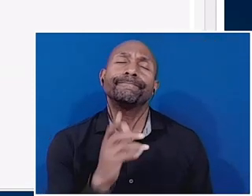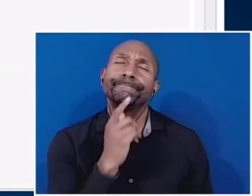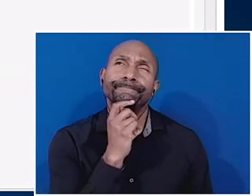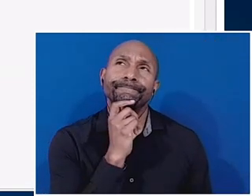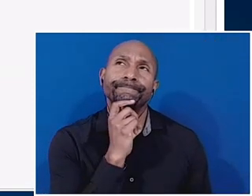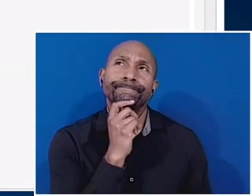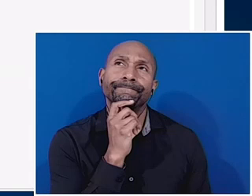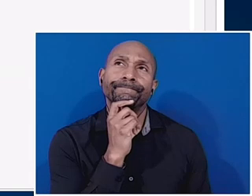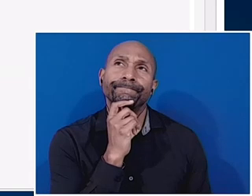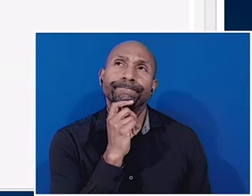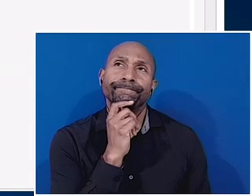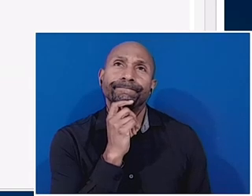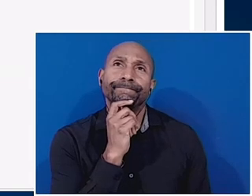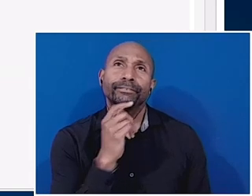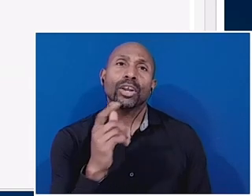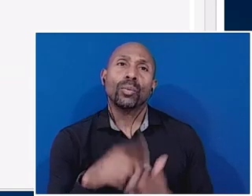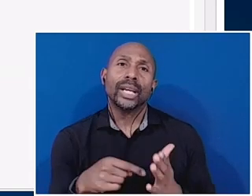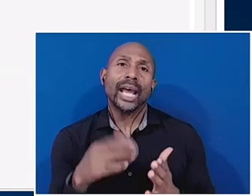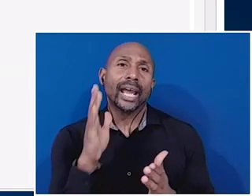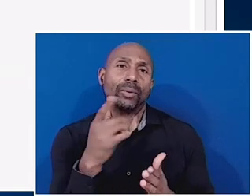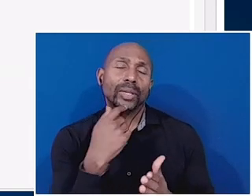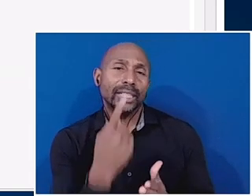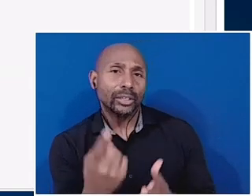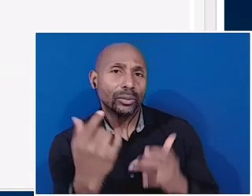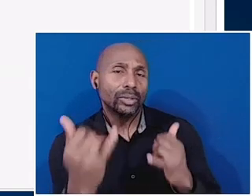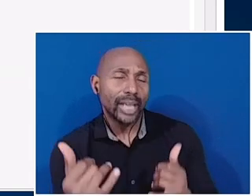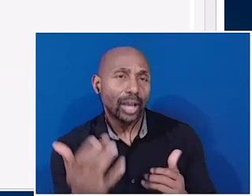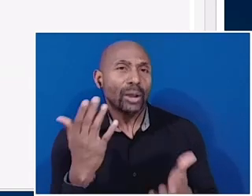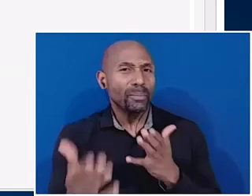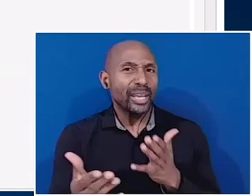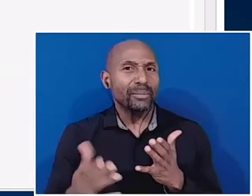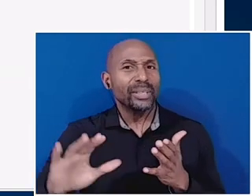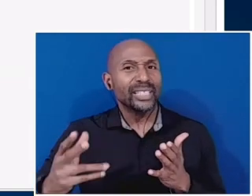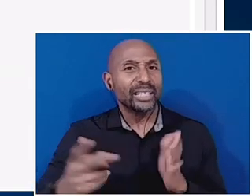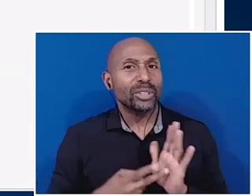The agencies already have third-party